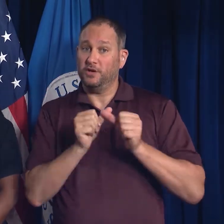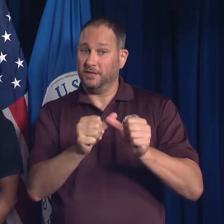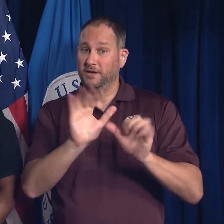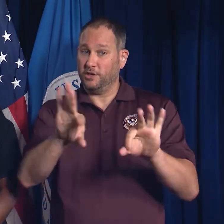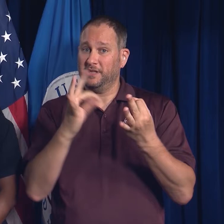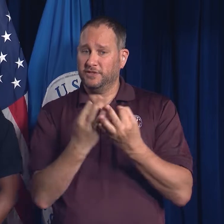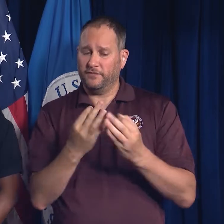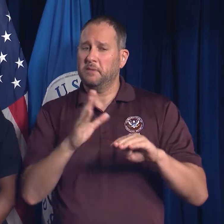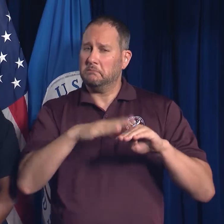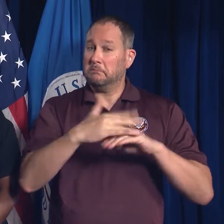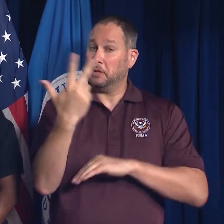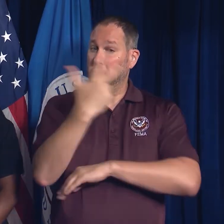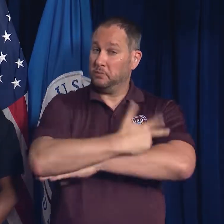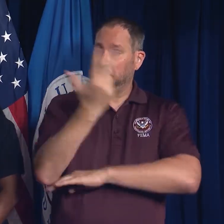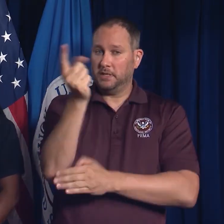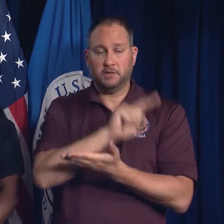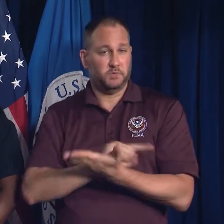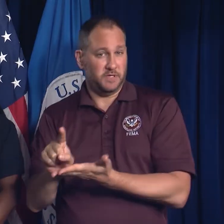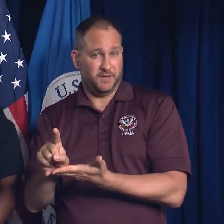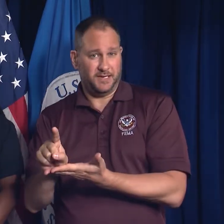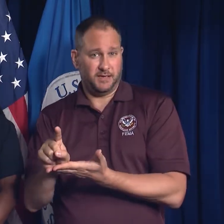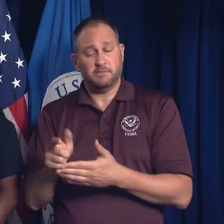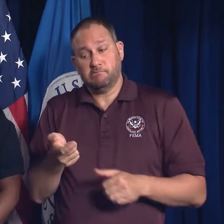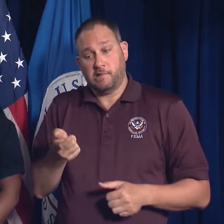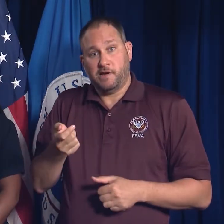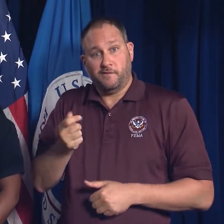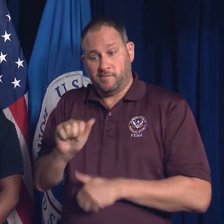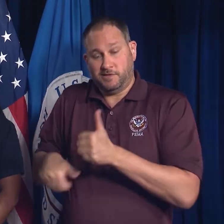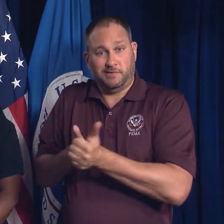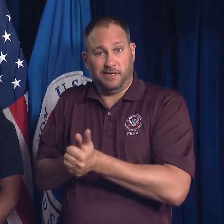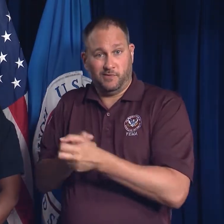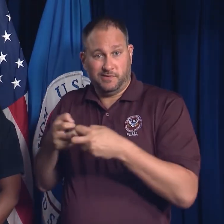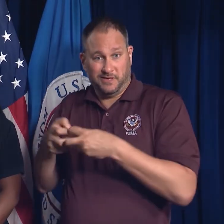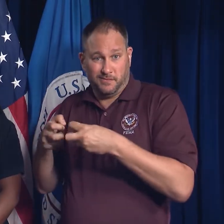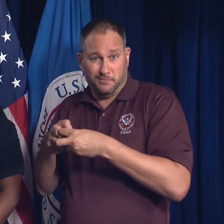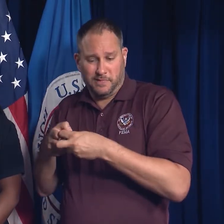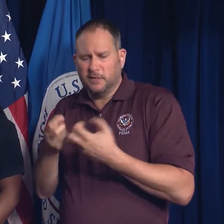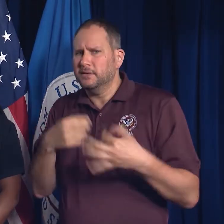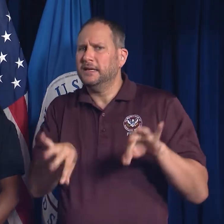to last your family for at least 3 to 7 days, a flashlight with backup batteries,